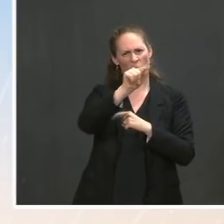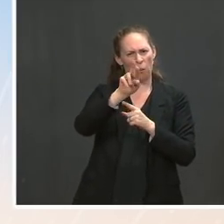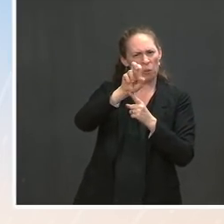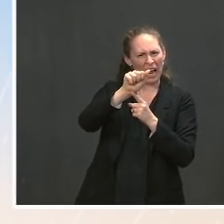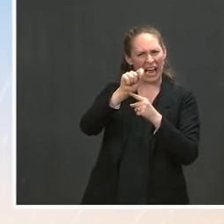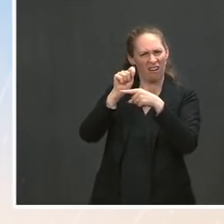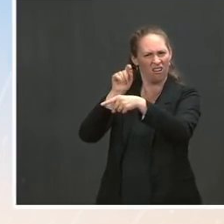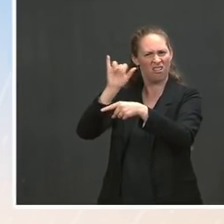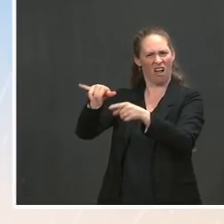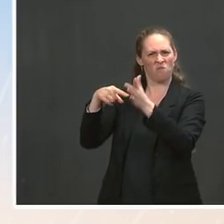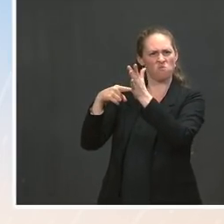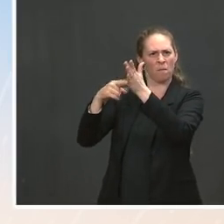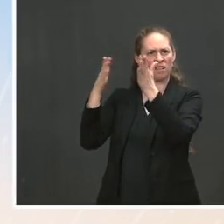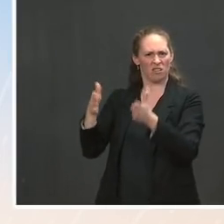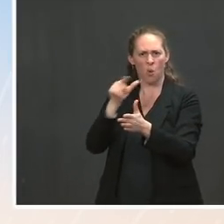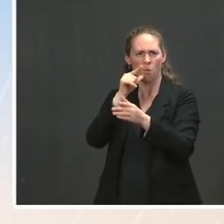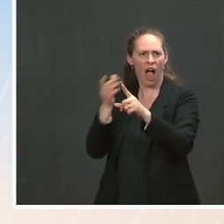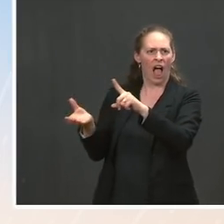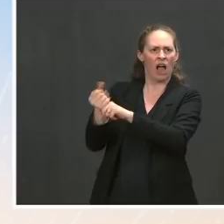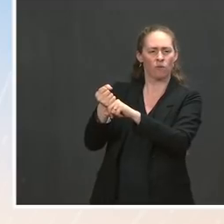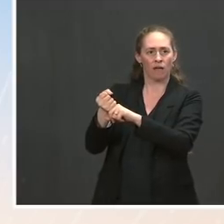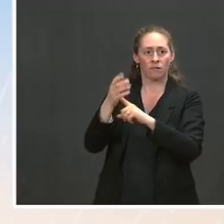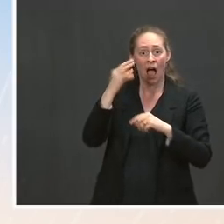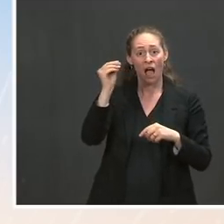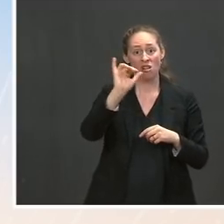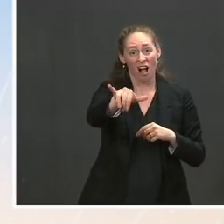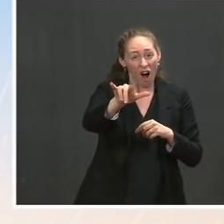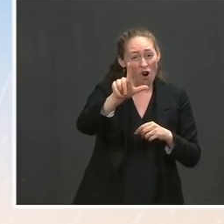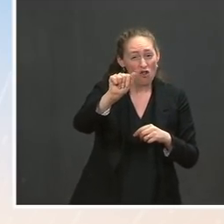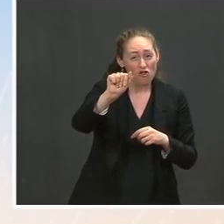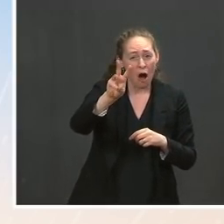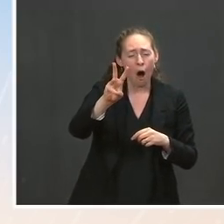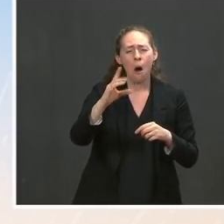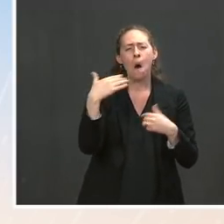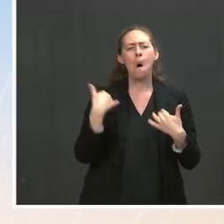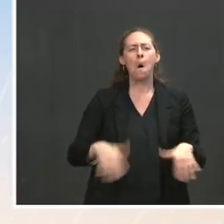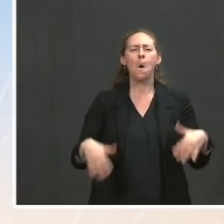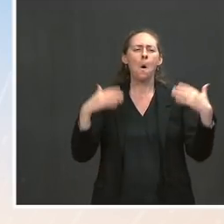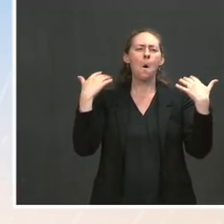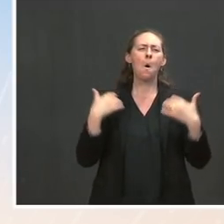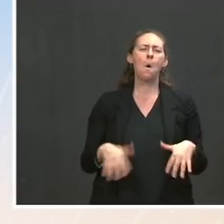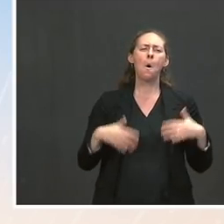which again, the President will -- We'll have a statement from the President, I expect, later this afternoon on.